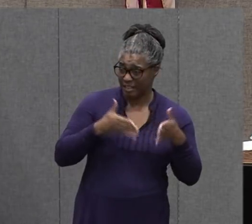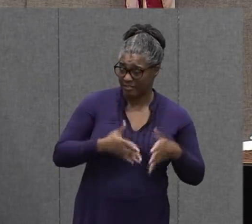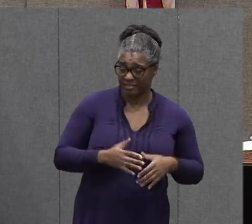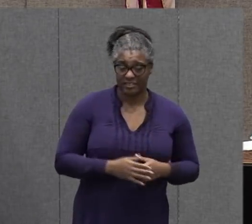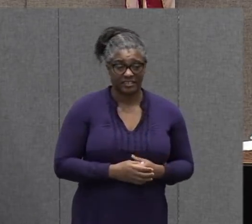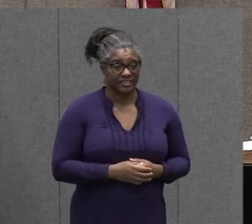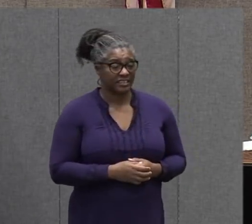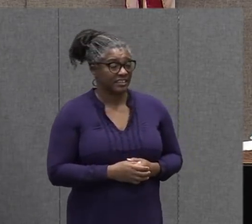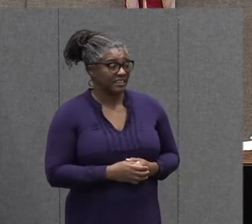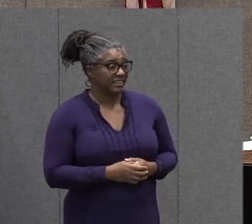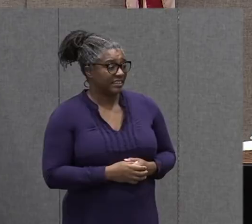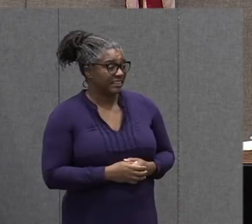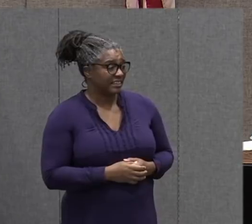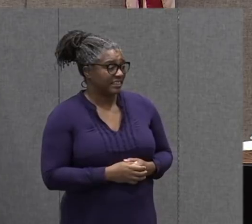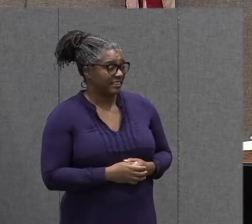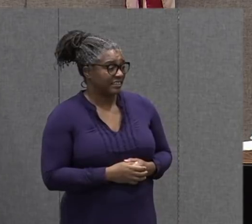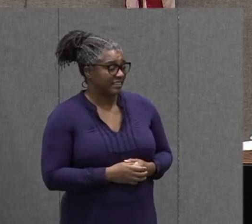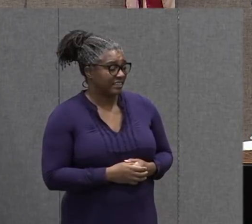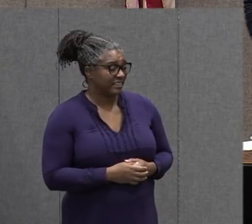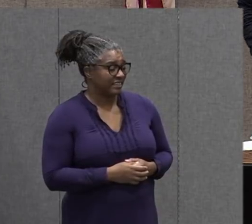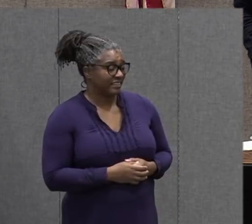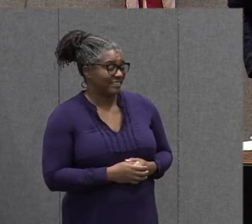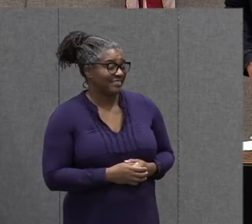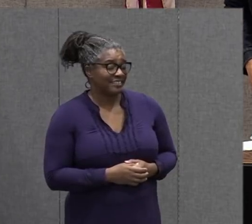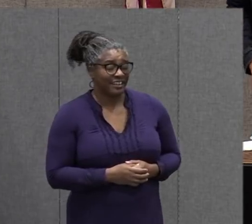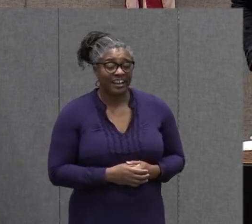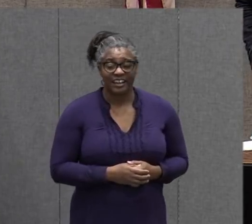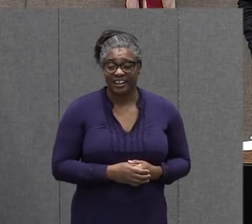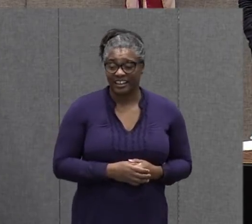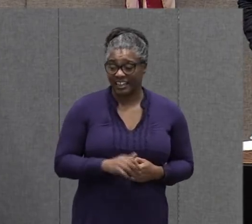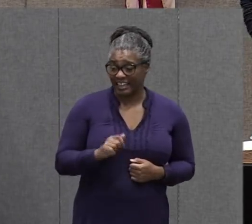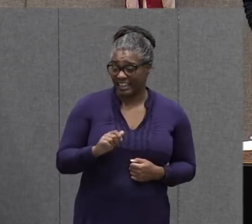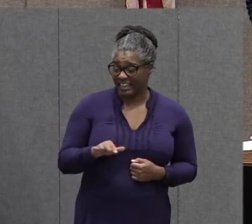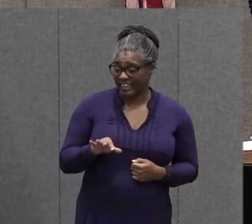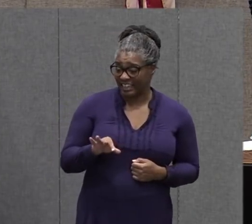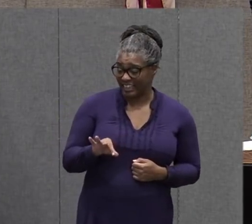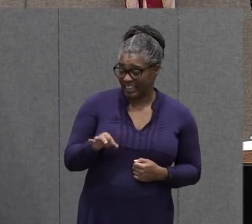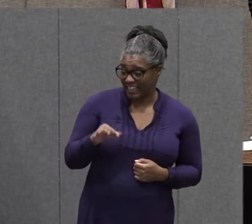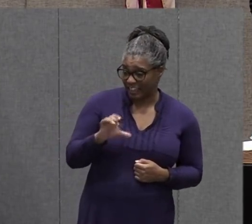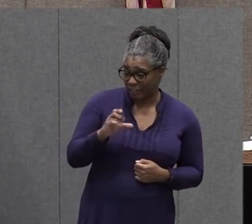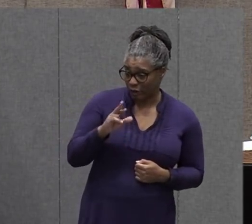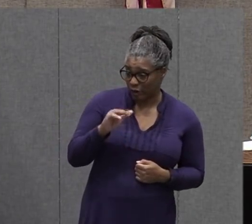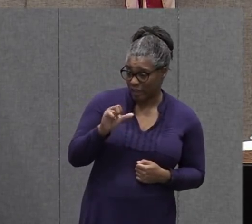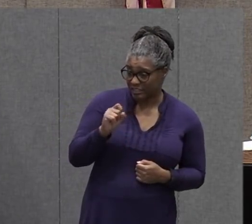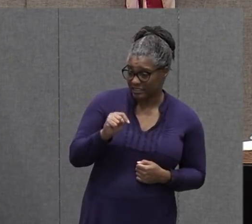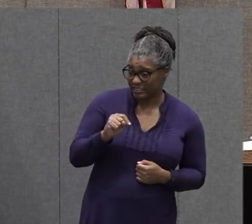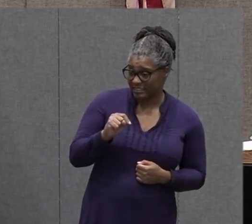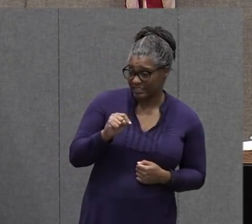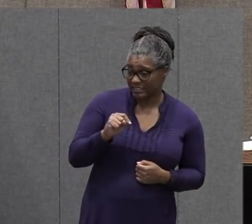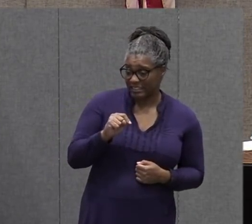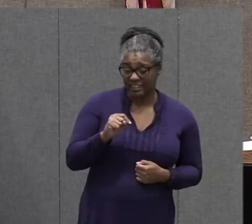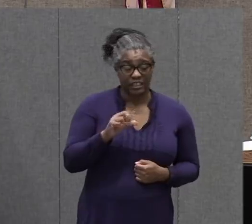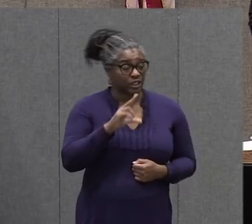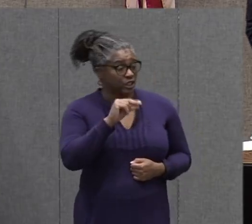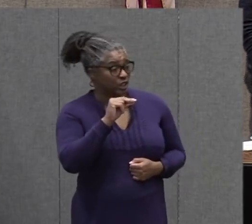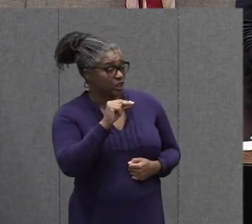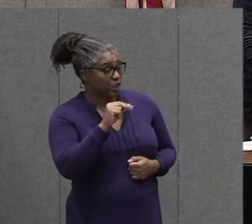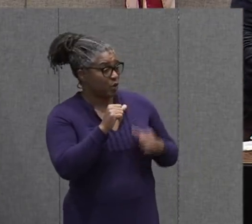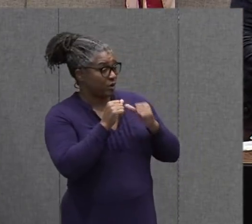[Miss Garcia] Nope, keep going. Keep mixing you cannot stop. You can pick it up and hold it if you'd like it might help. Has a handle on it. [Mr. R] Oh my gosh.